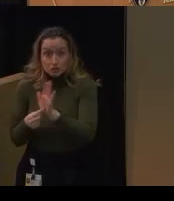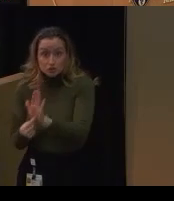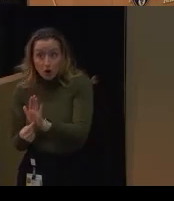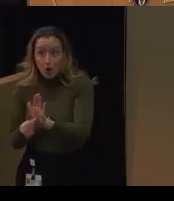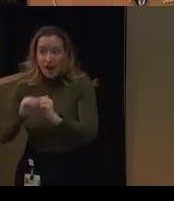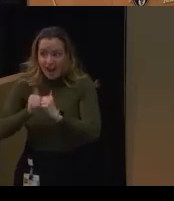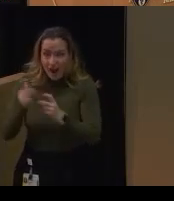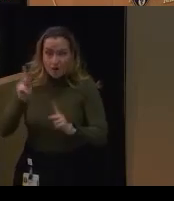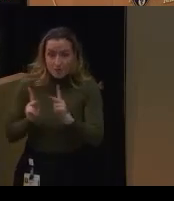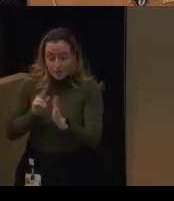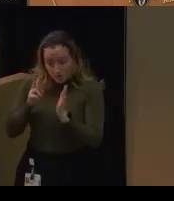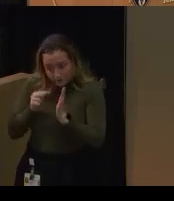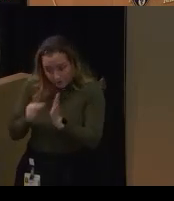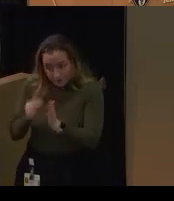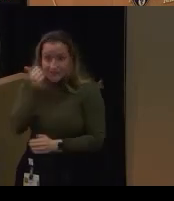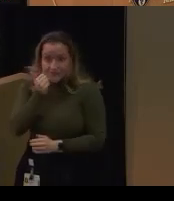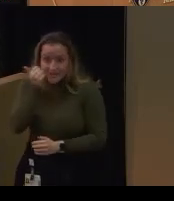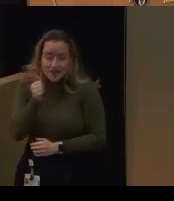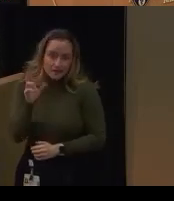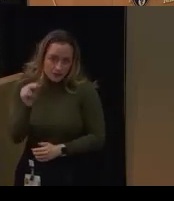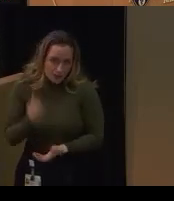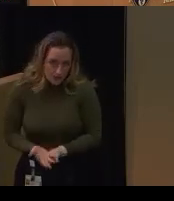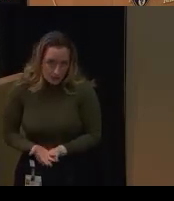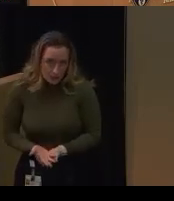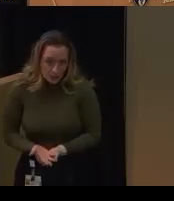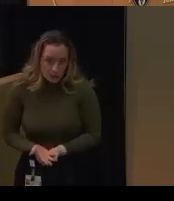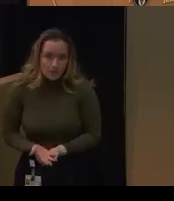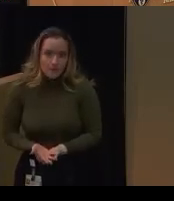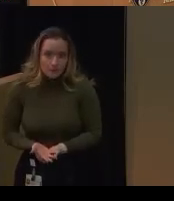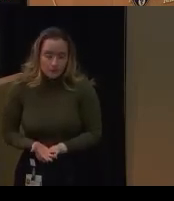engage with literature in their day-to-day lives which tends to be a little bit more um intense